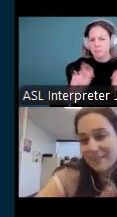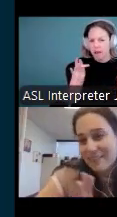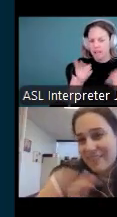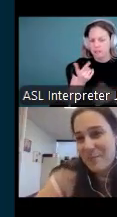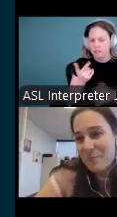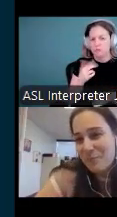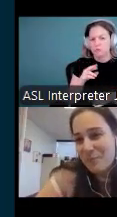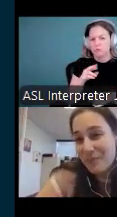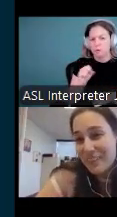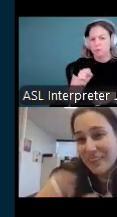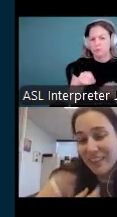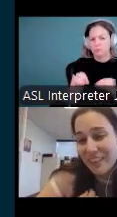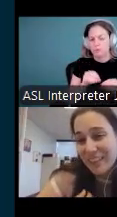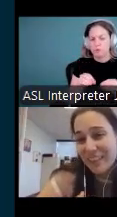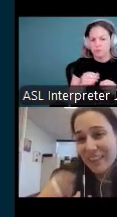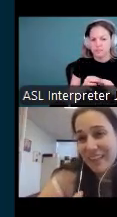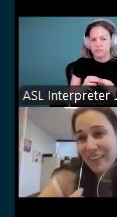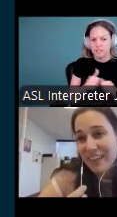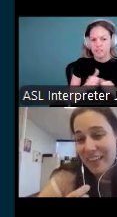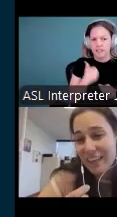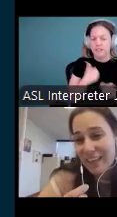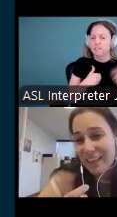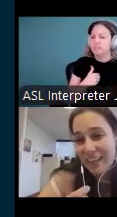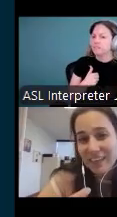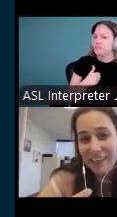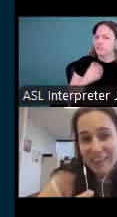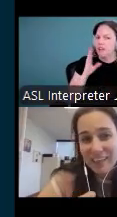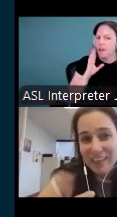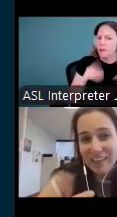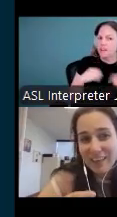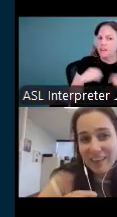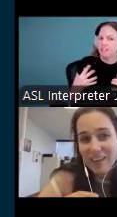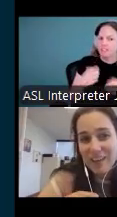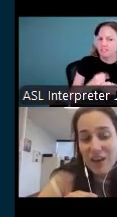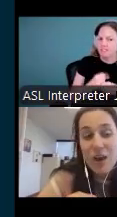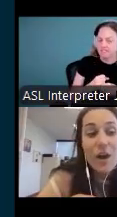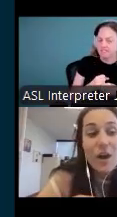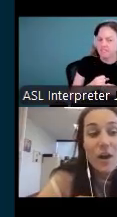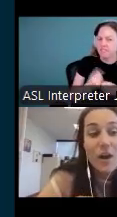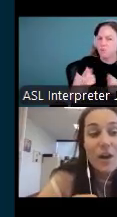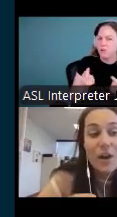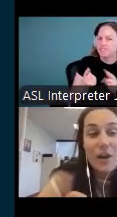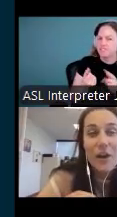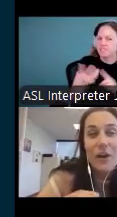Janel Preston: Kait. I'm going to just be the acronym police. What is H E I E?